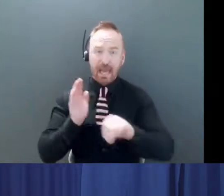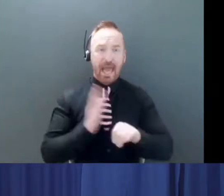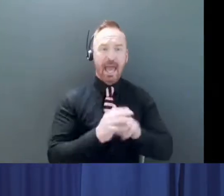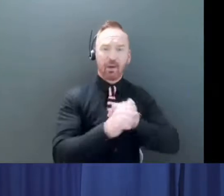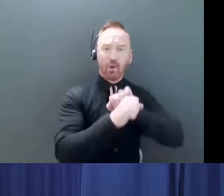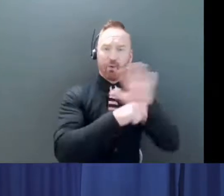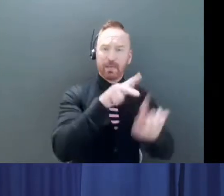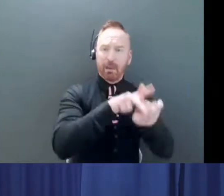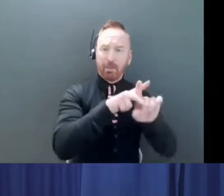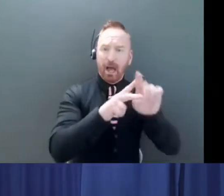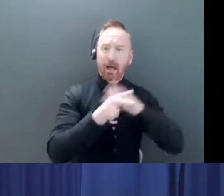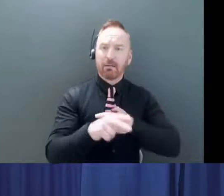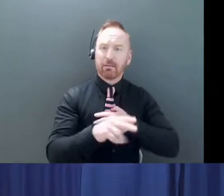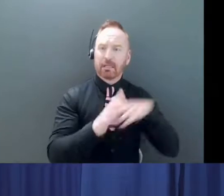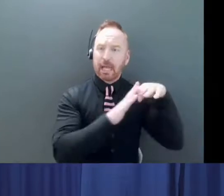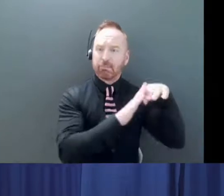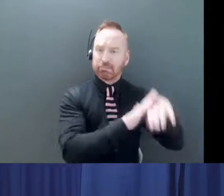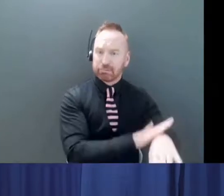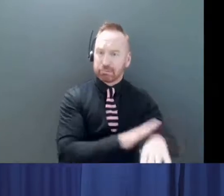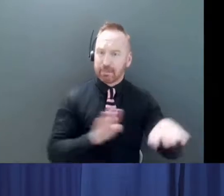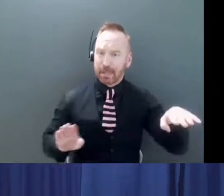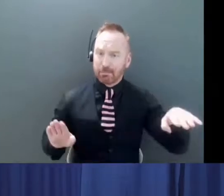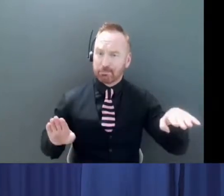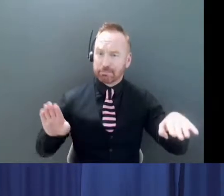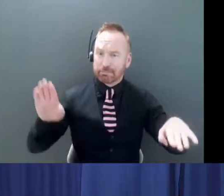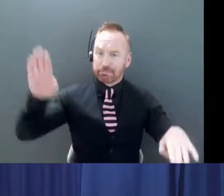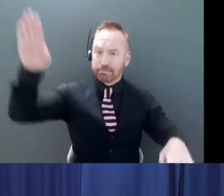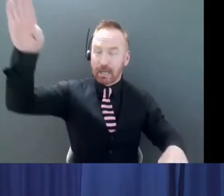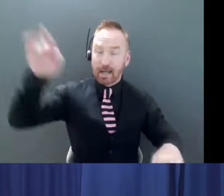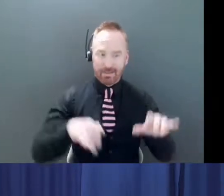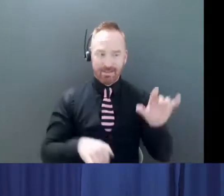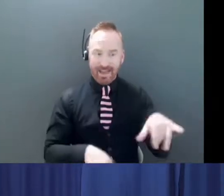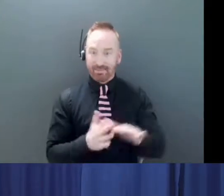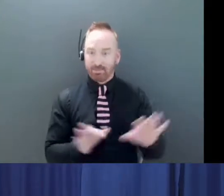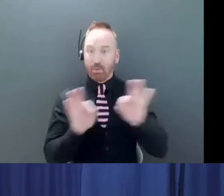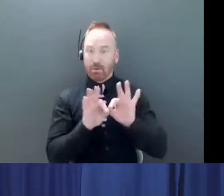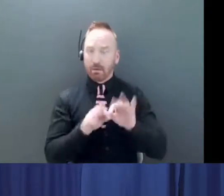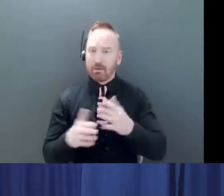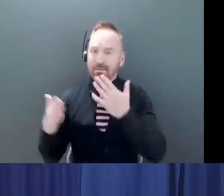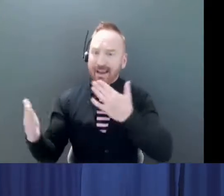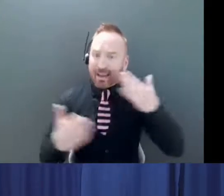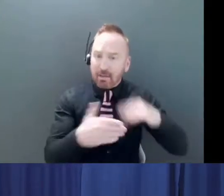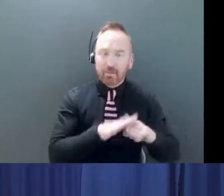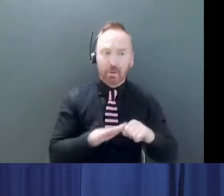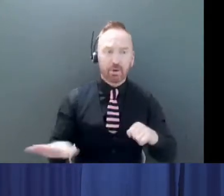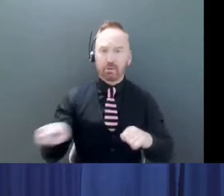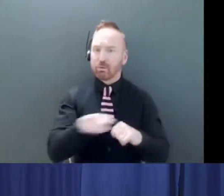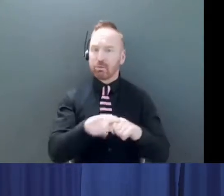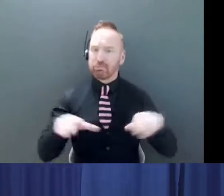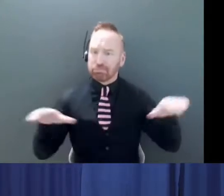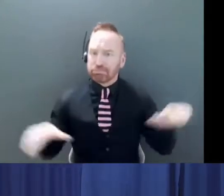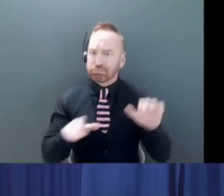And thank you so much, Yukoners for doing your part. If these trends continue, we will be in a position to lift